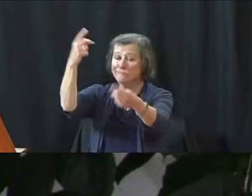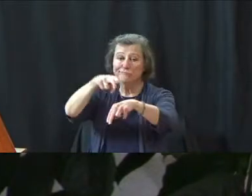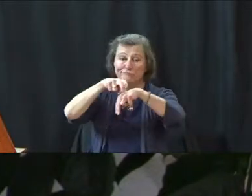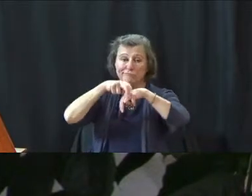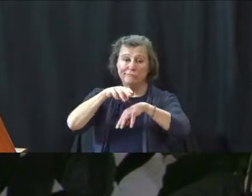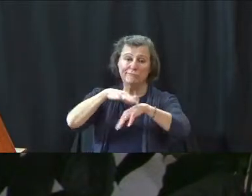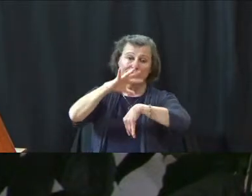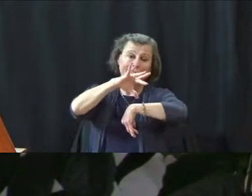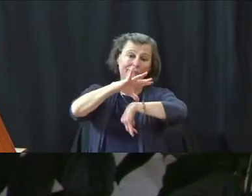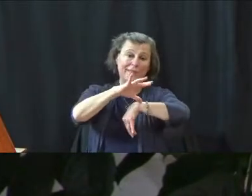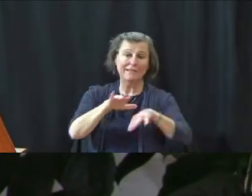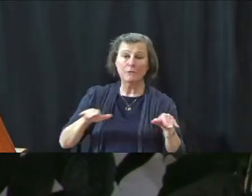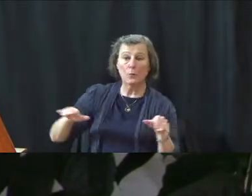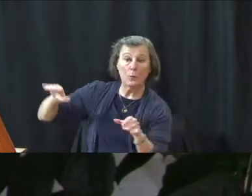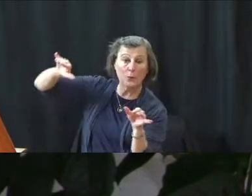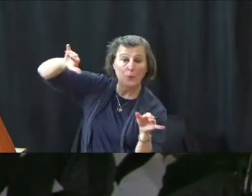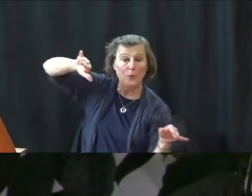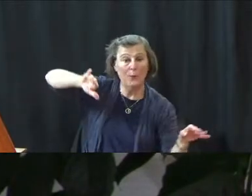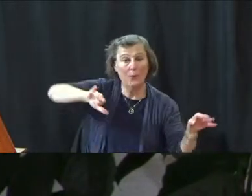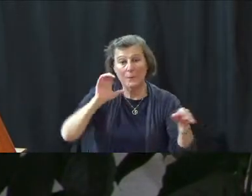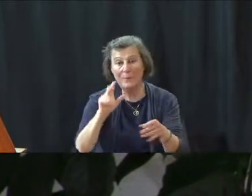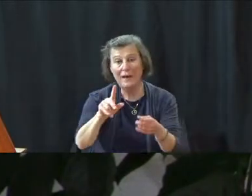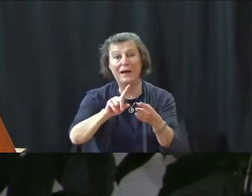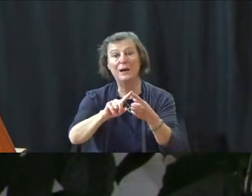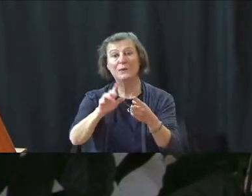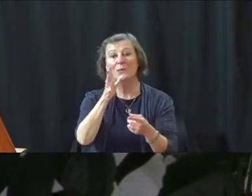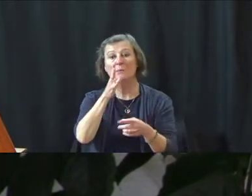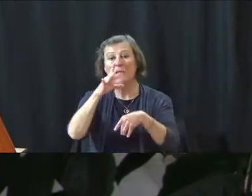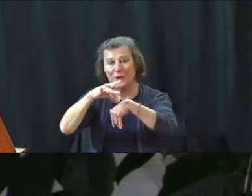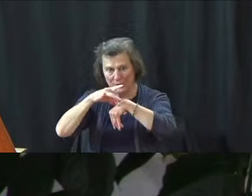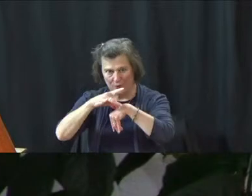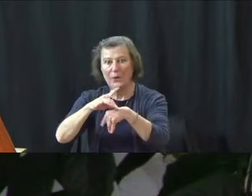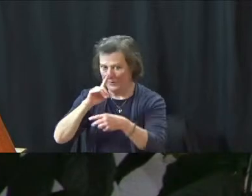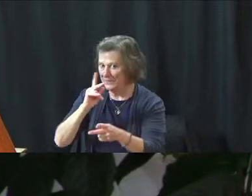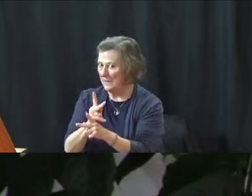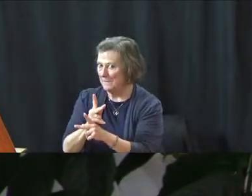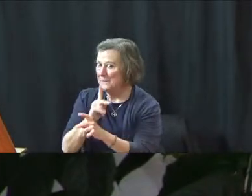Flew back to mother earth, her promise she did keep.